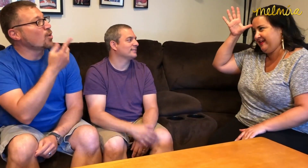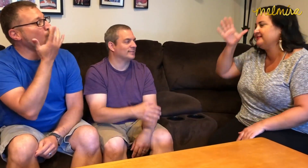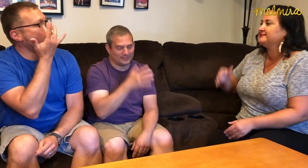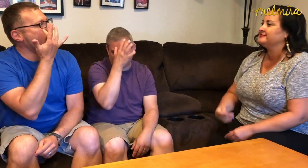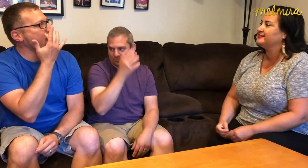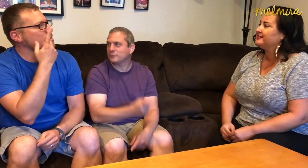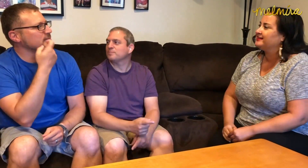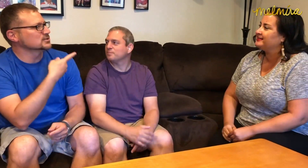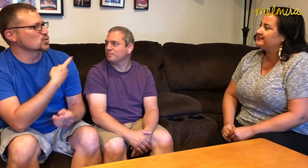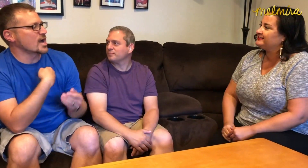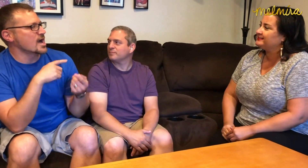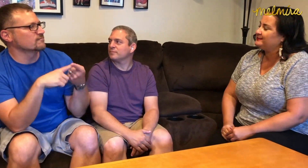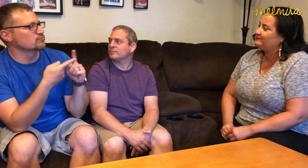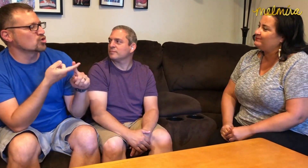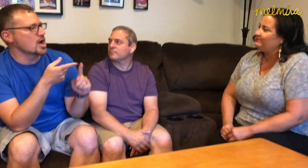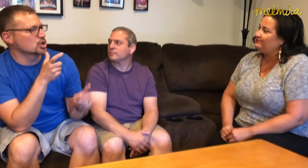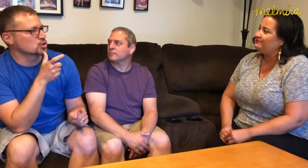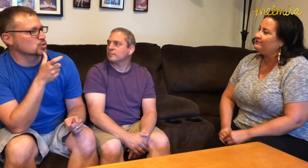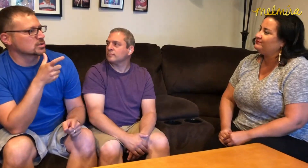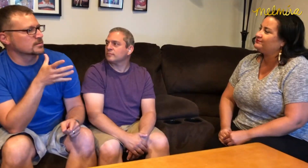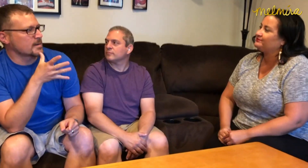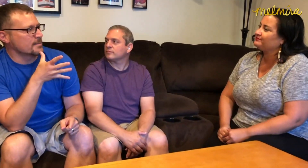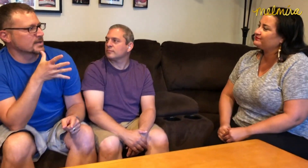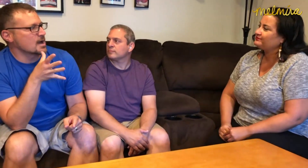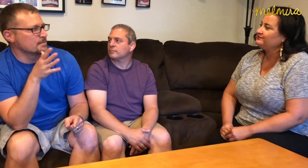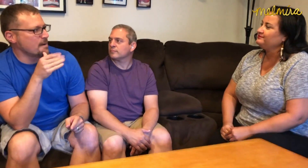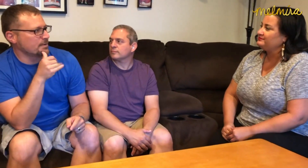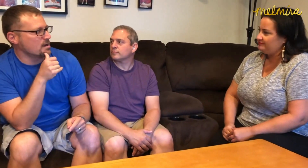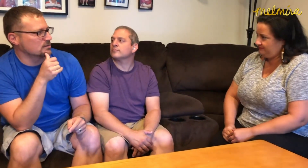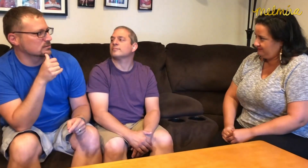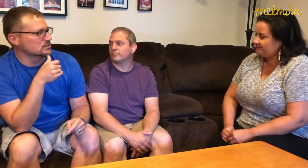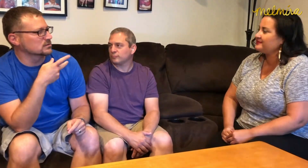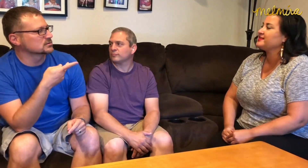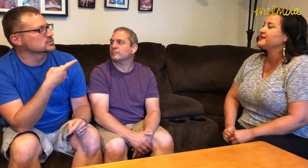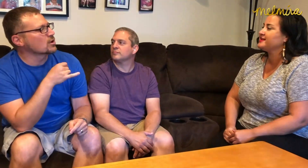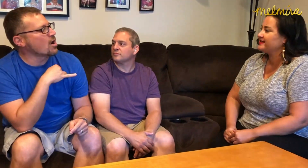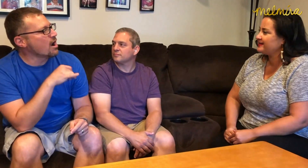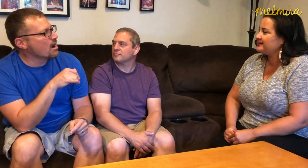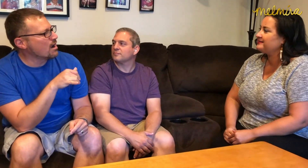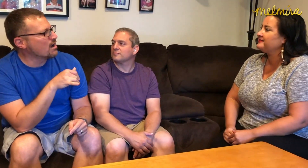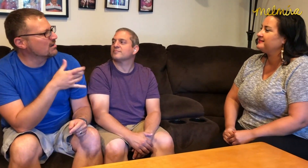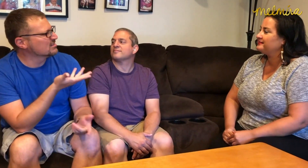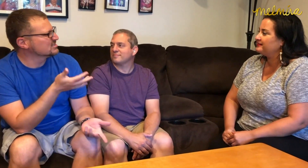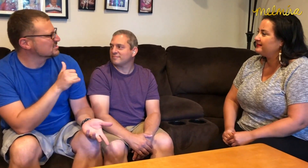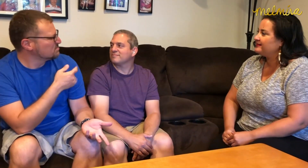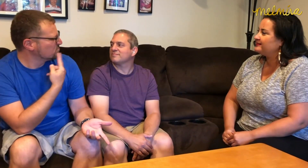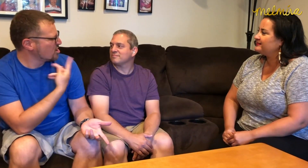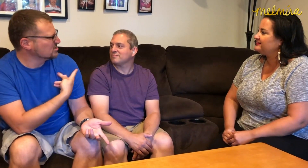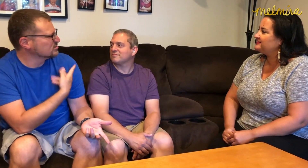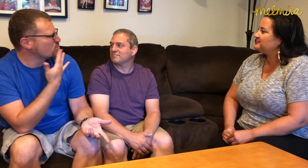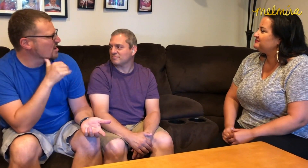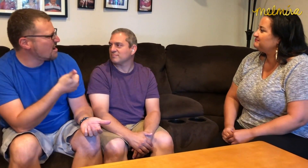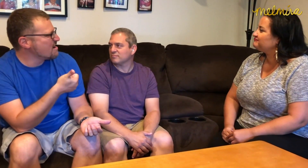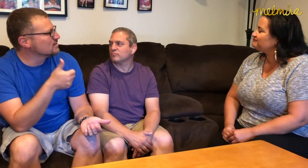Really, the reason was our friends who are "mom" and "mama". So, why not we do the same for us?